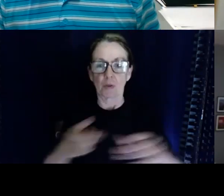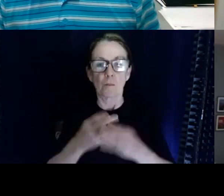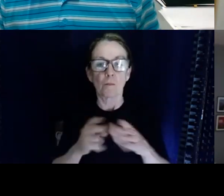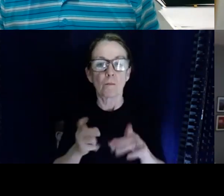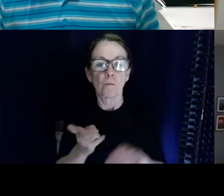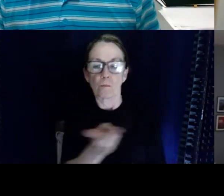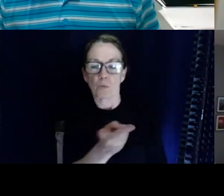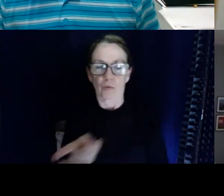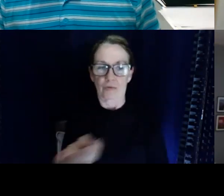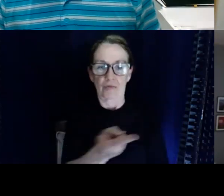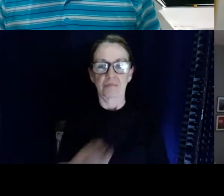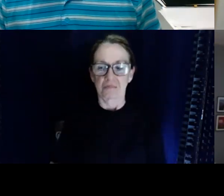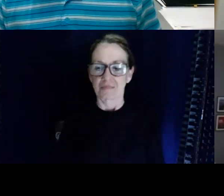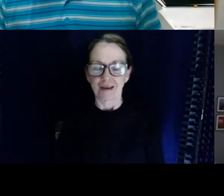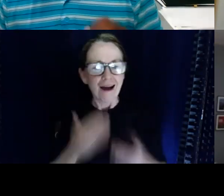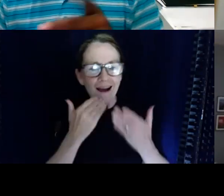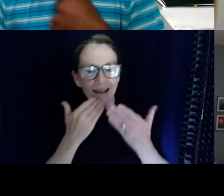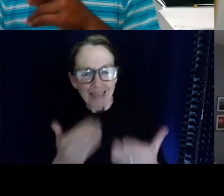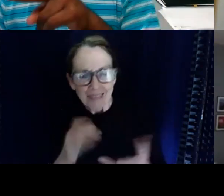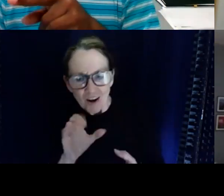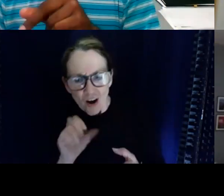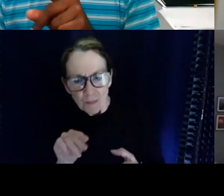I JUST FORWARDED THEM, AS WELL, TO BRETT AND EARNEST, THE E-MAIL THAT I HAVE RECEIVED FROM PAMELA. OH, THANK YOU.